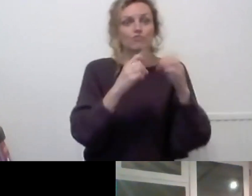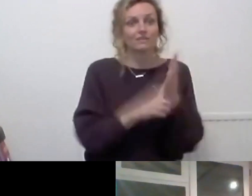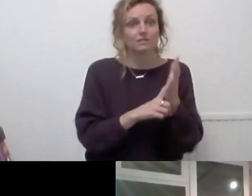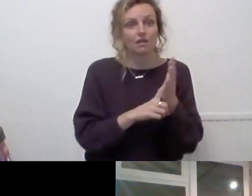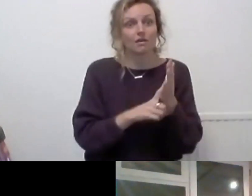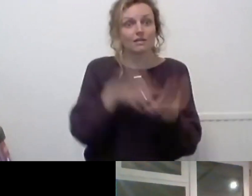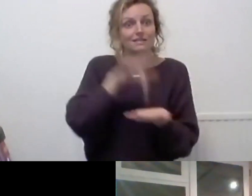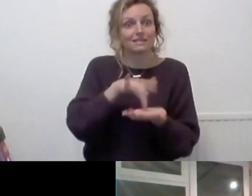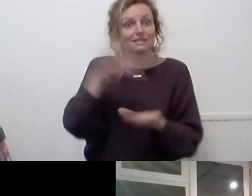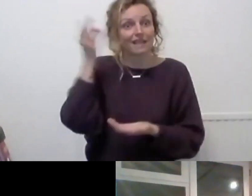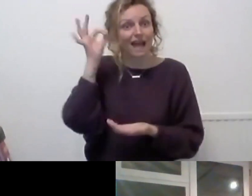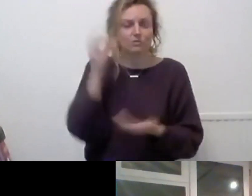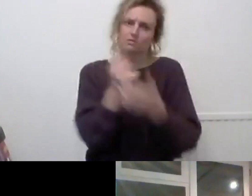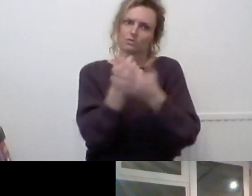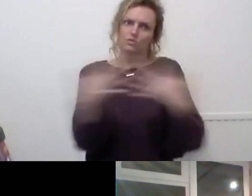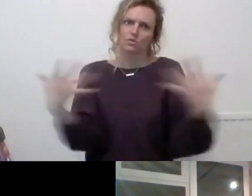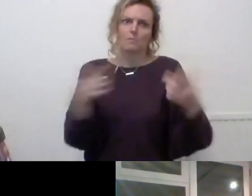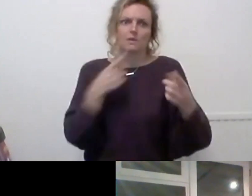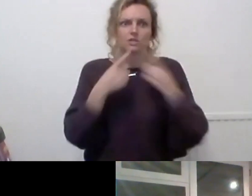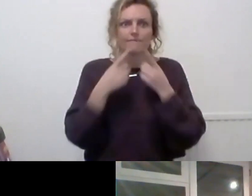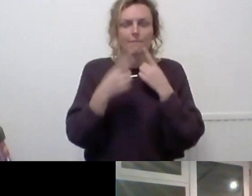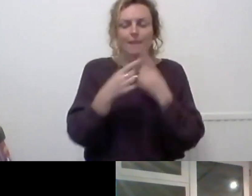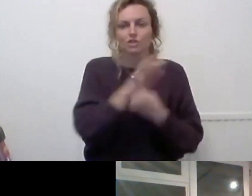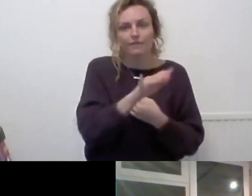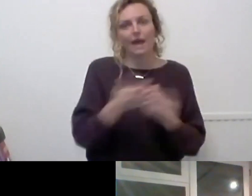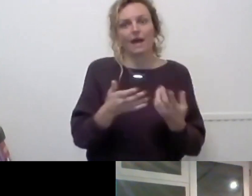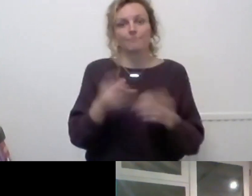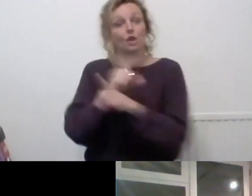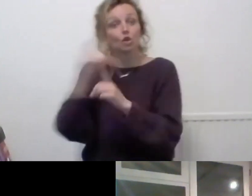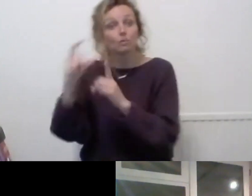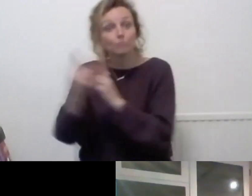available, our communities and leaders, you know, we're working really closely with them,